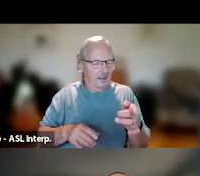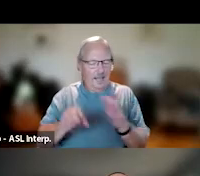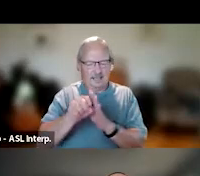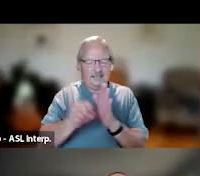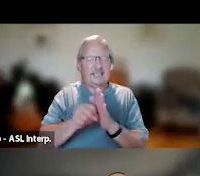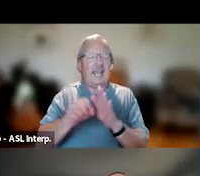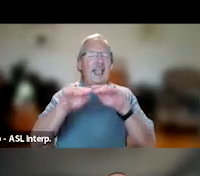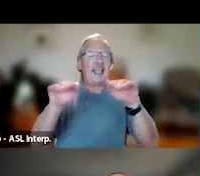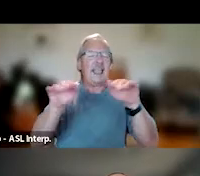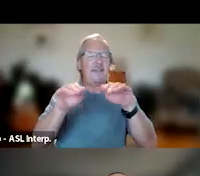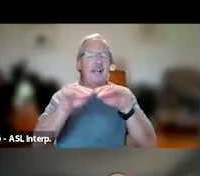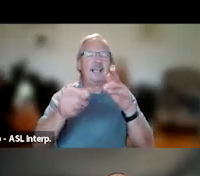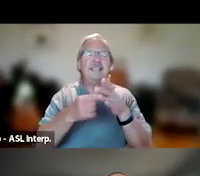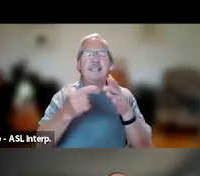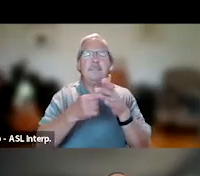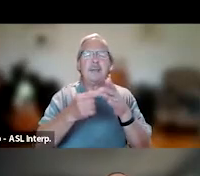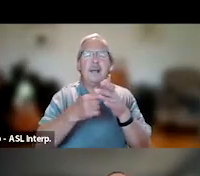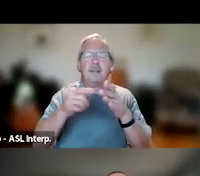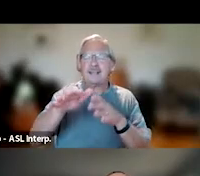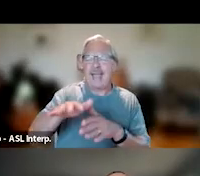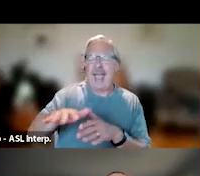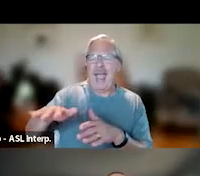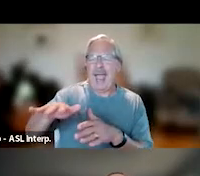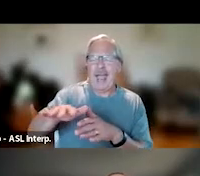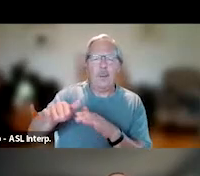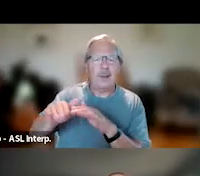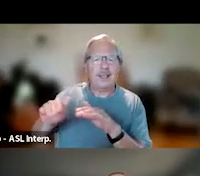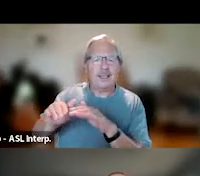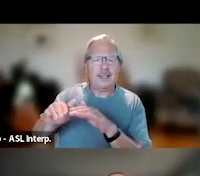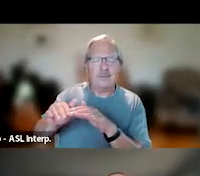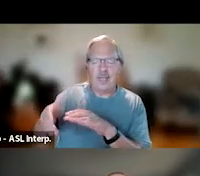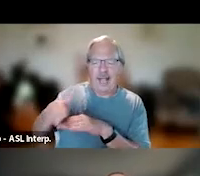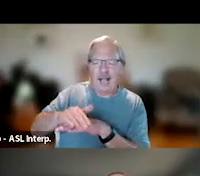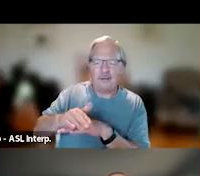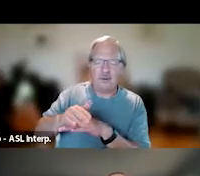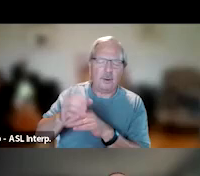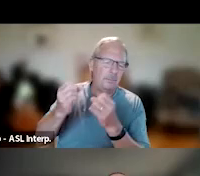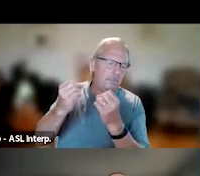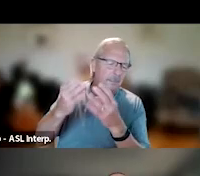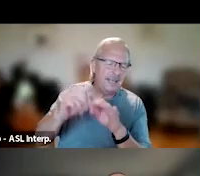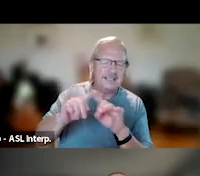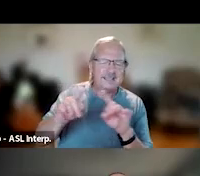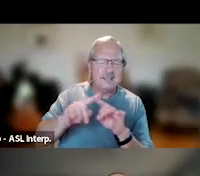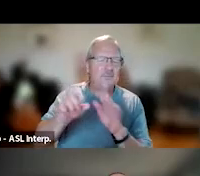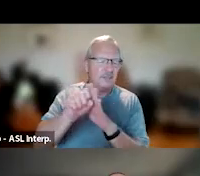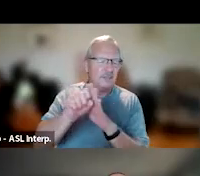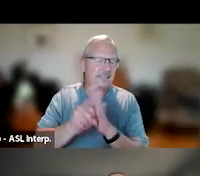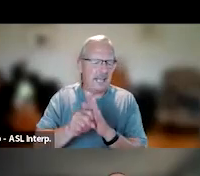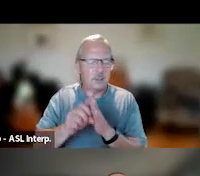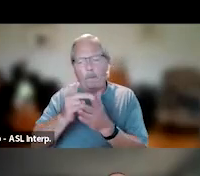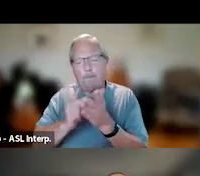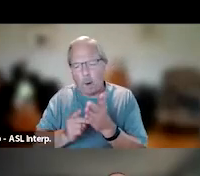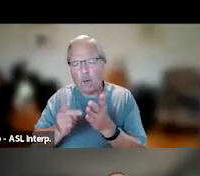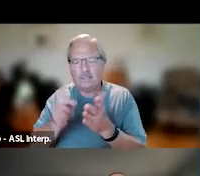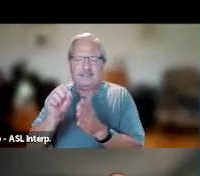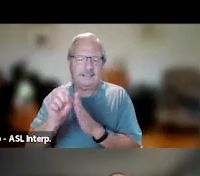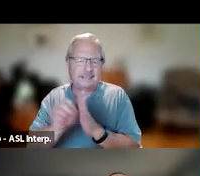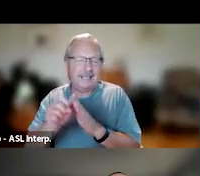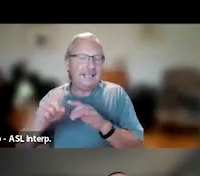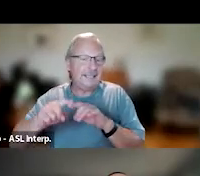Sometimes they're at an area level, which covers a number of states or parts of states. It really depends. It's varied.